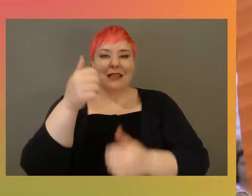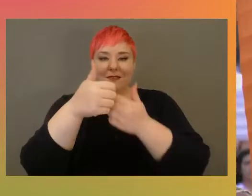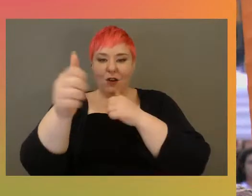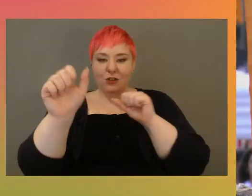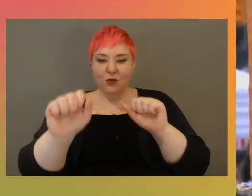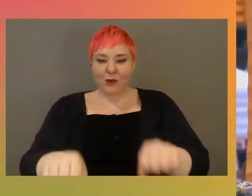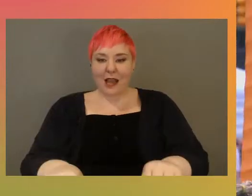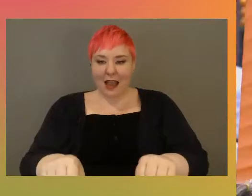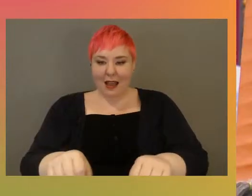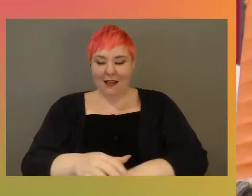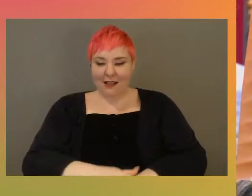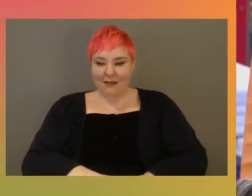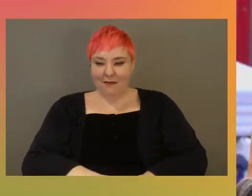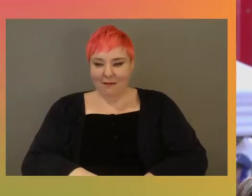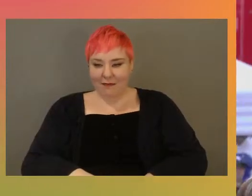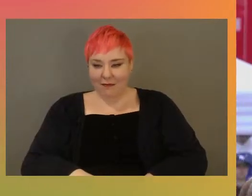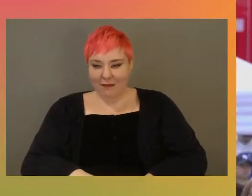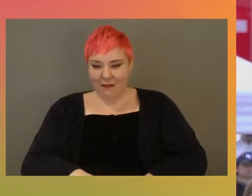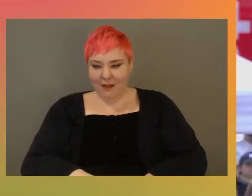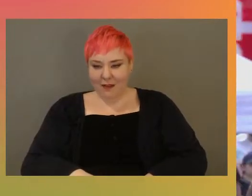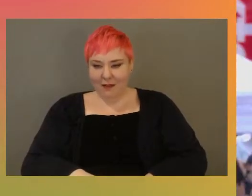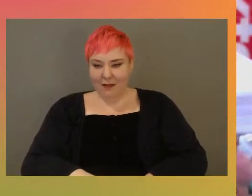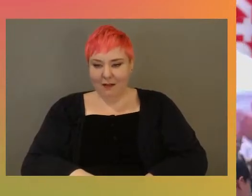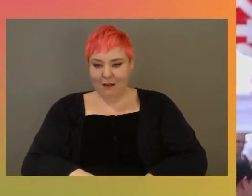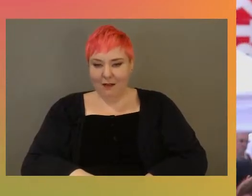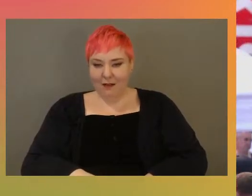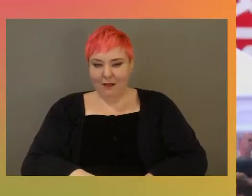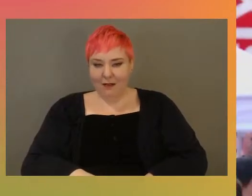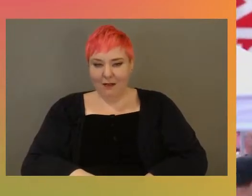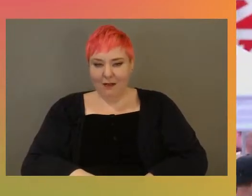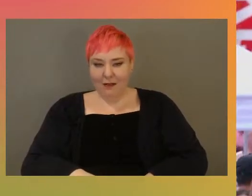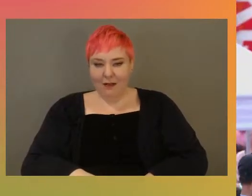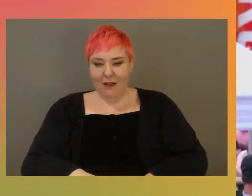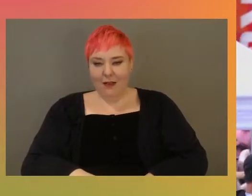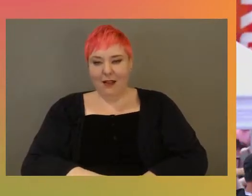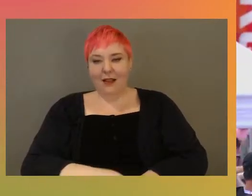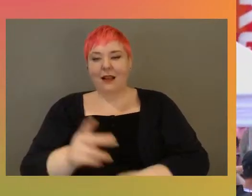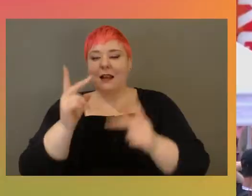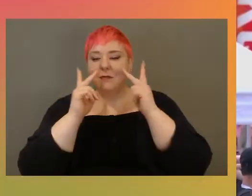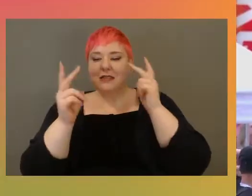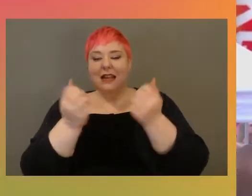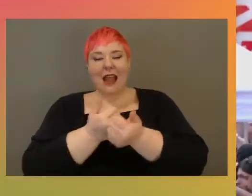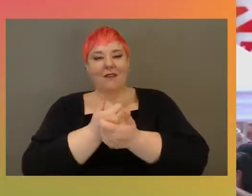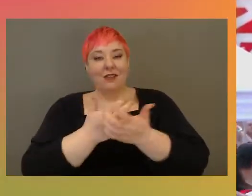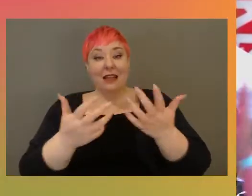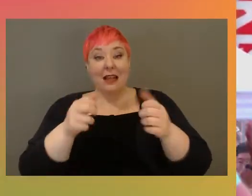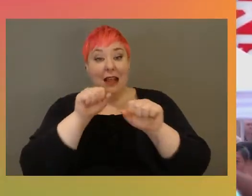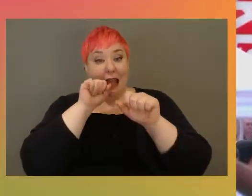FEET INTO TIMES SQUARE, GAZE DOWN THE ALLEY WAY OF BROADWAY AND UP THE ALLEYWAY BROADWAY.